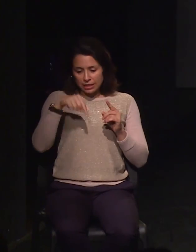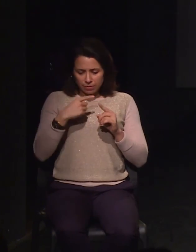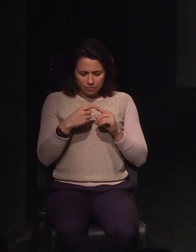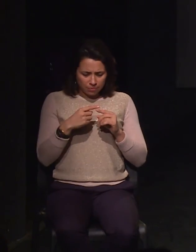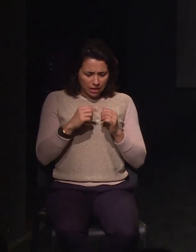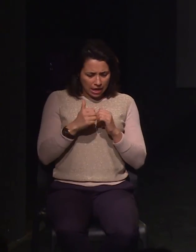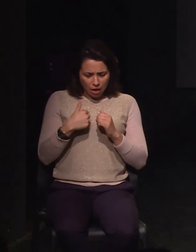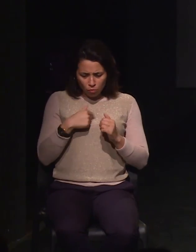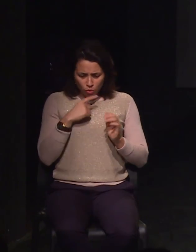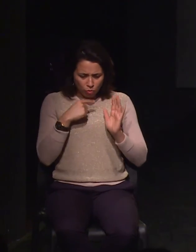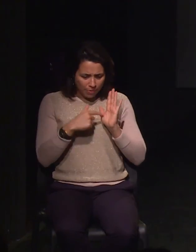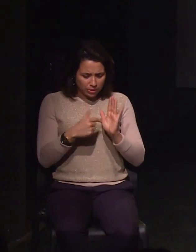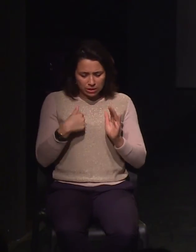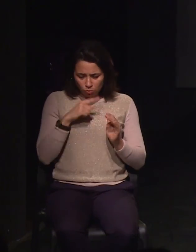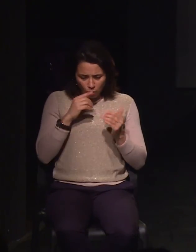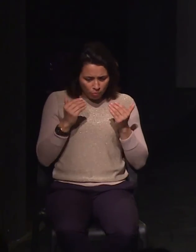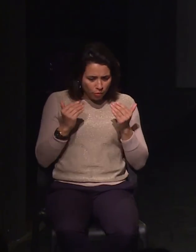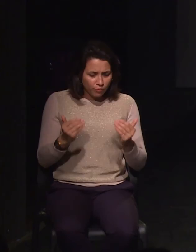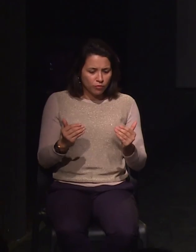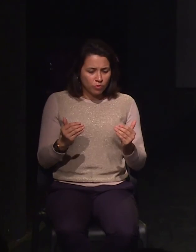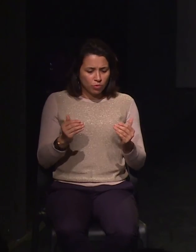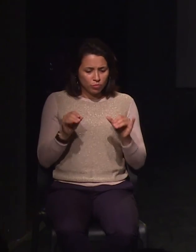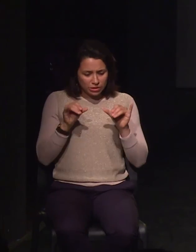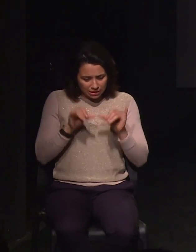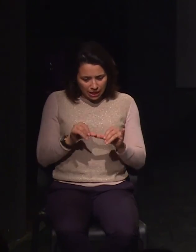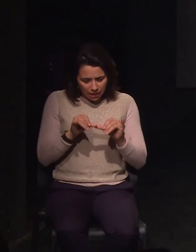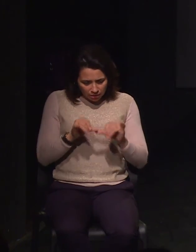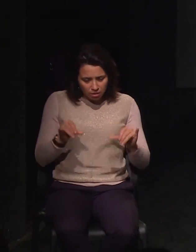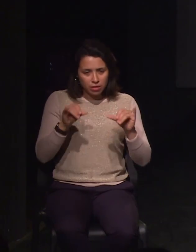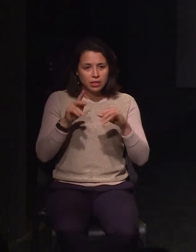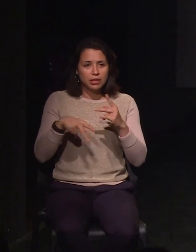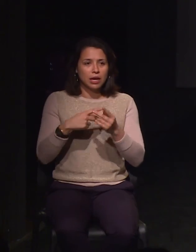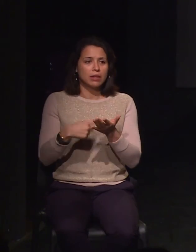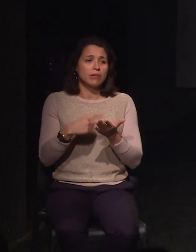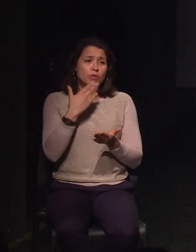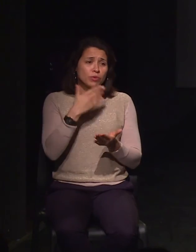we won’t move it forward, it’ll stay as a certain conversation, so I loved that you raised it.